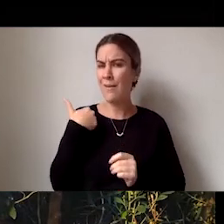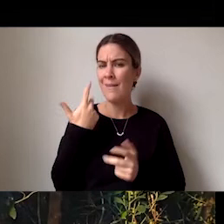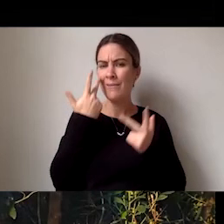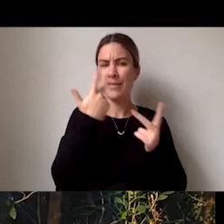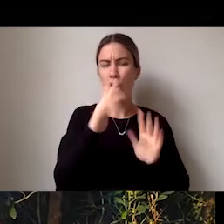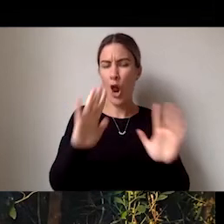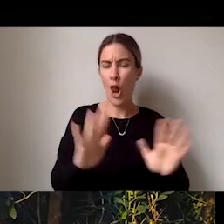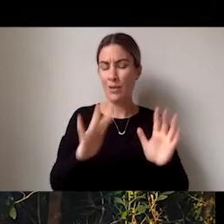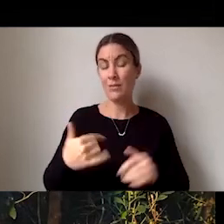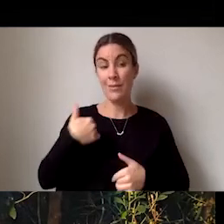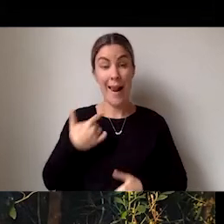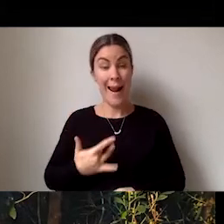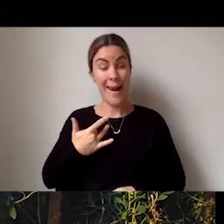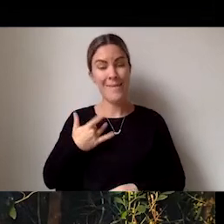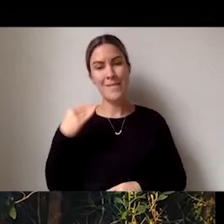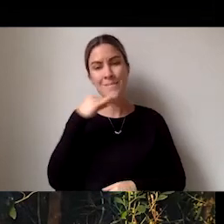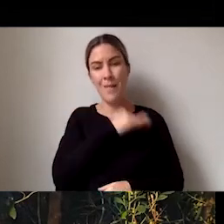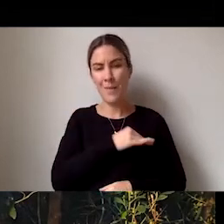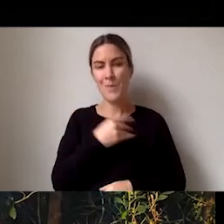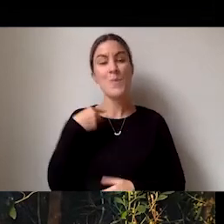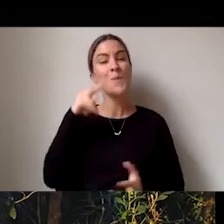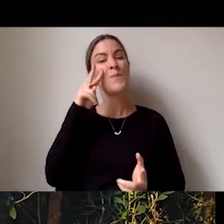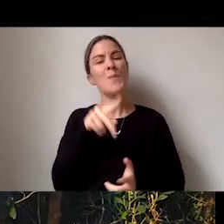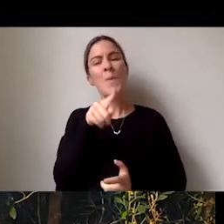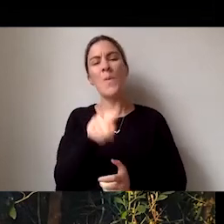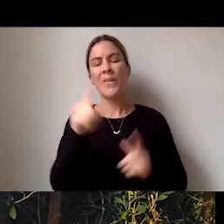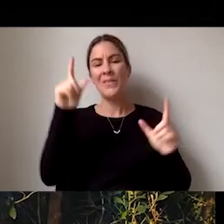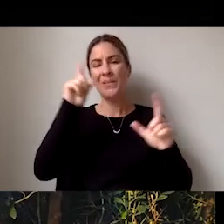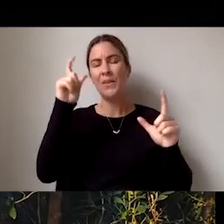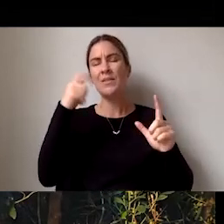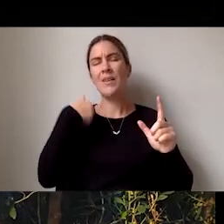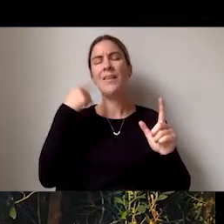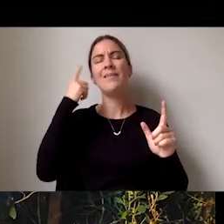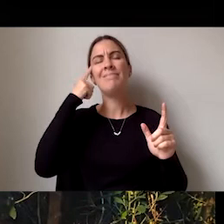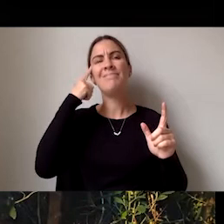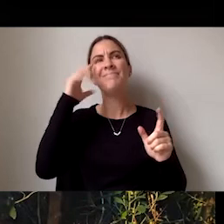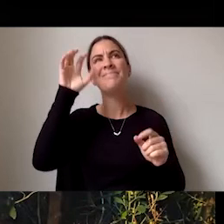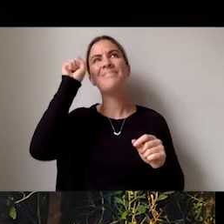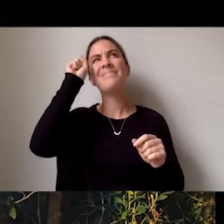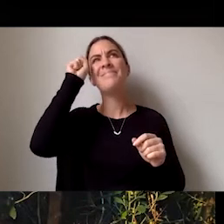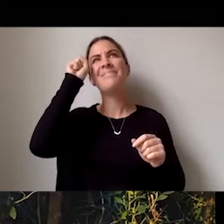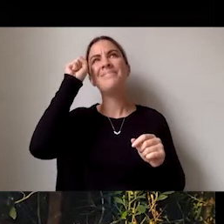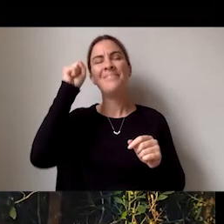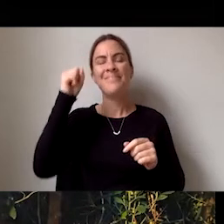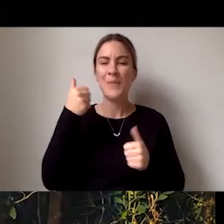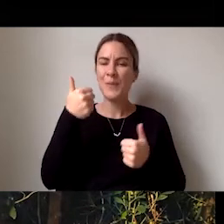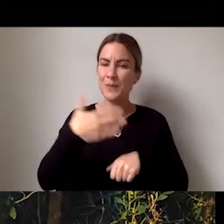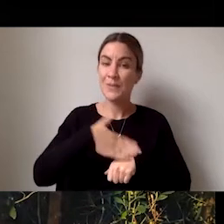So I'm thinking very fondly of the time when I was able to go more than 5km from my home.